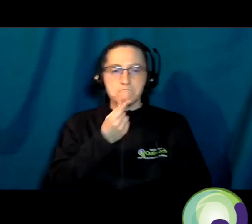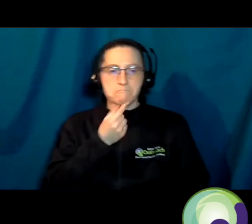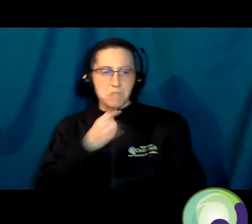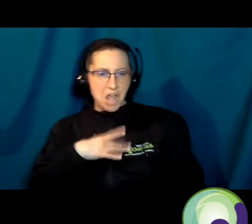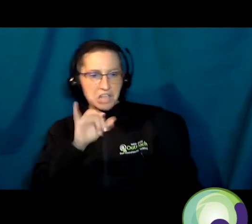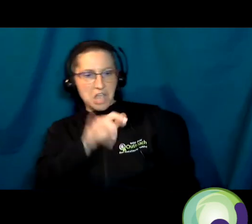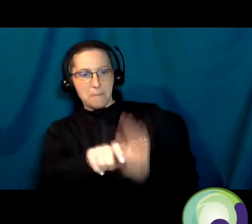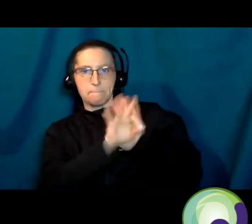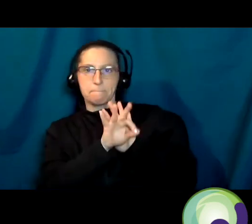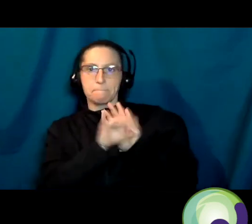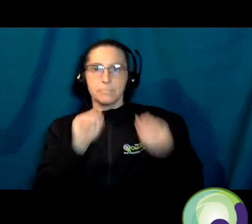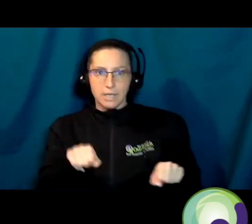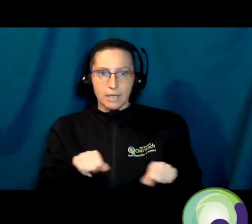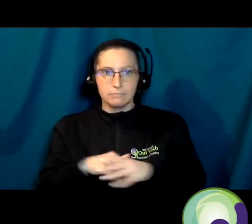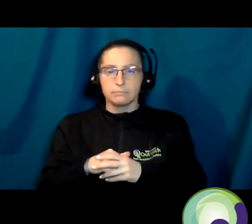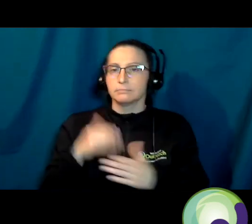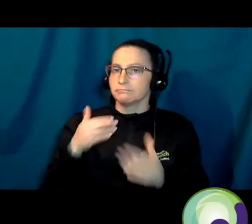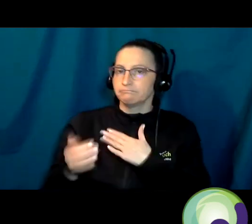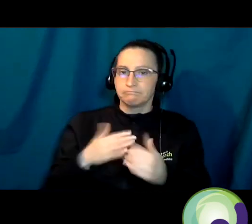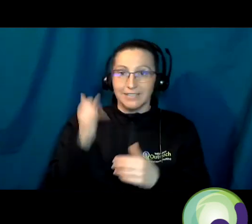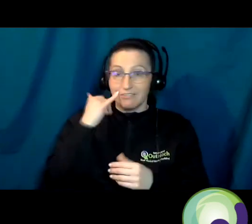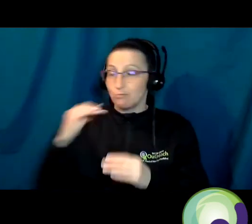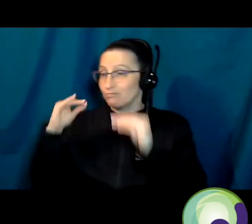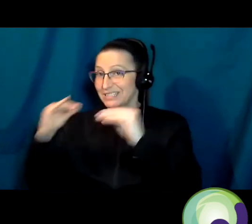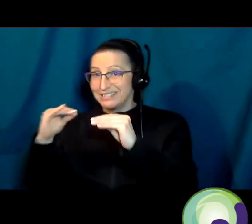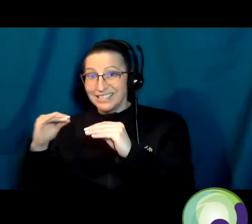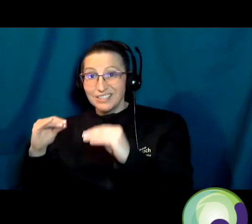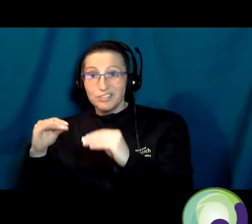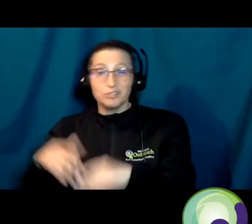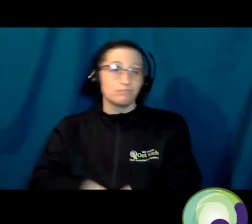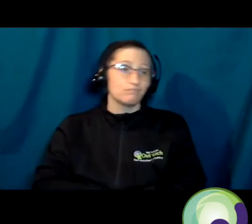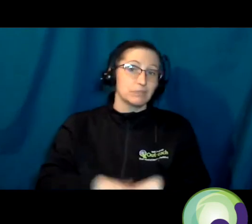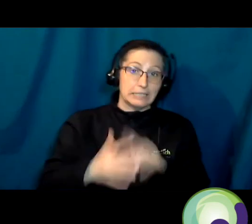whether it is teaching children skill, or